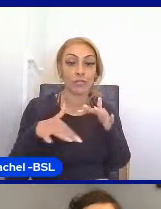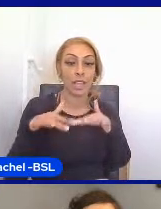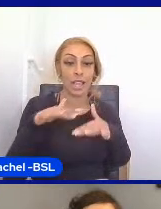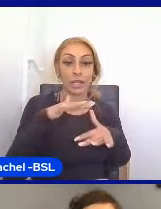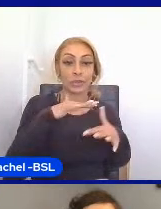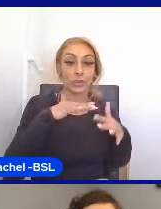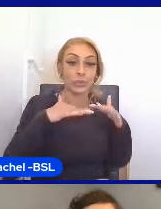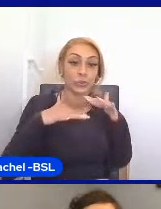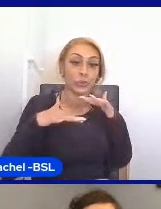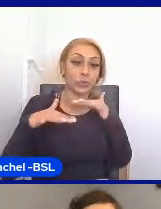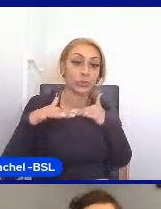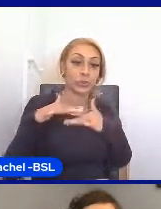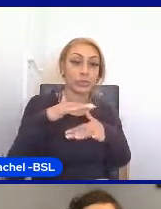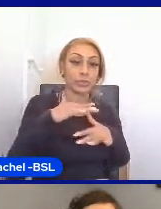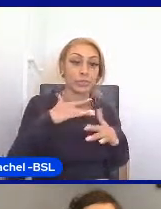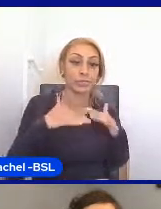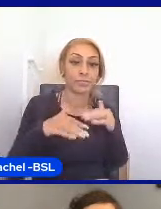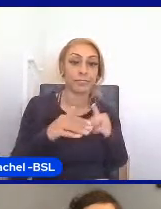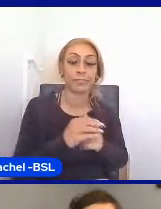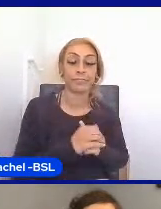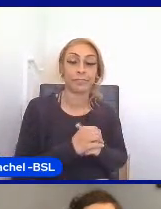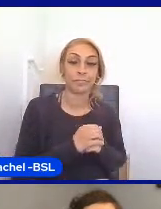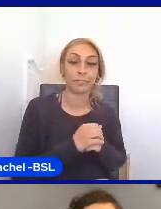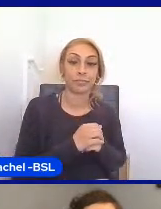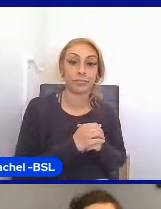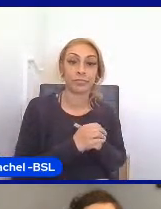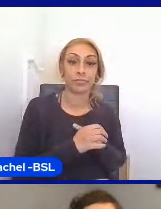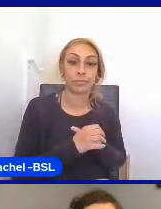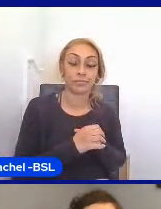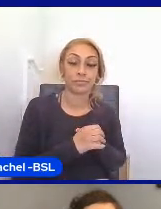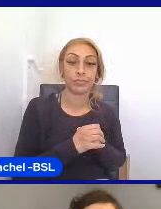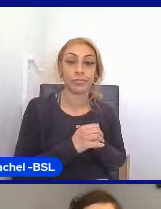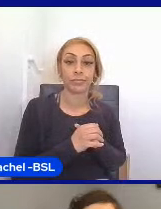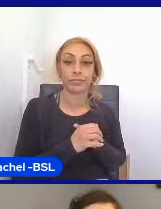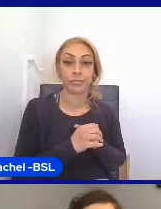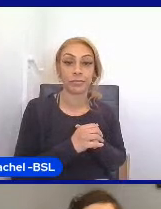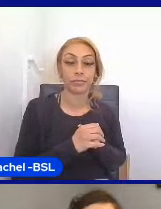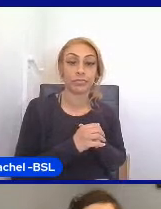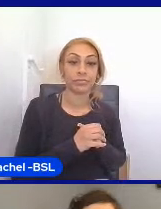JACK WOOLLEY: Rock and roll is a male dominated